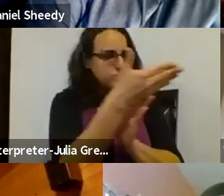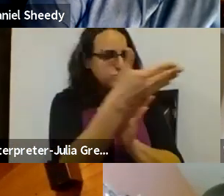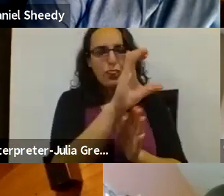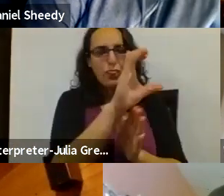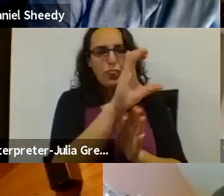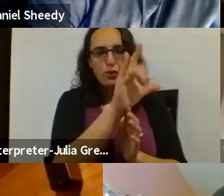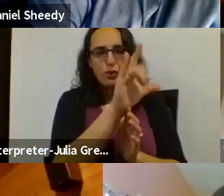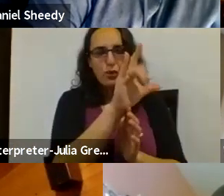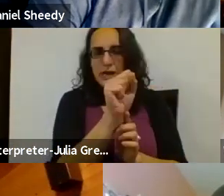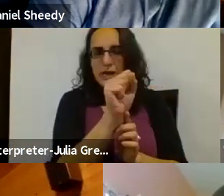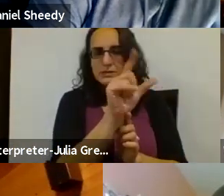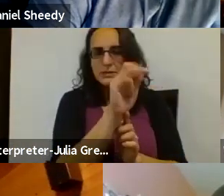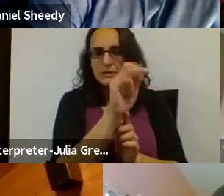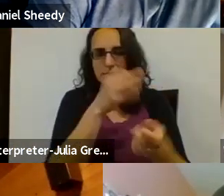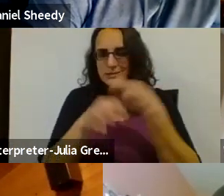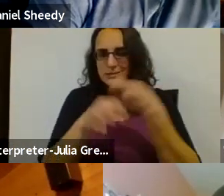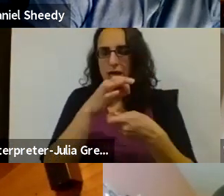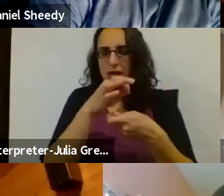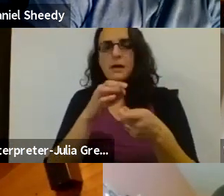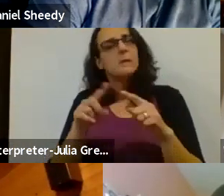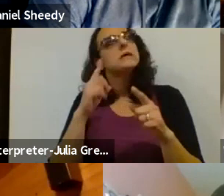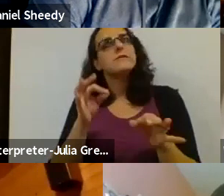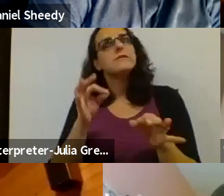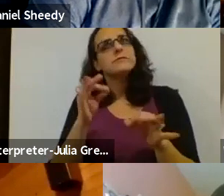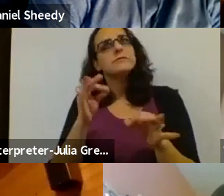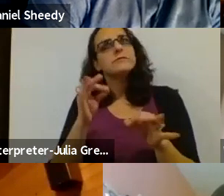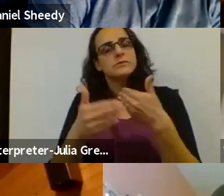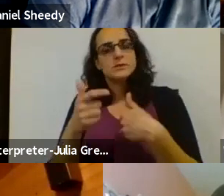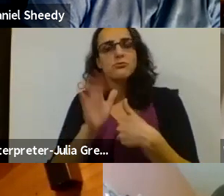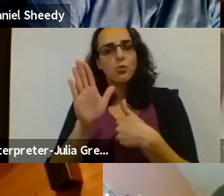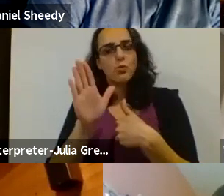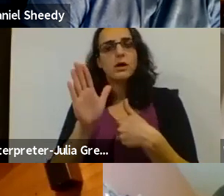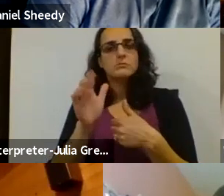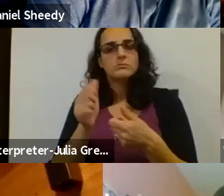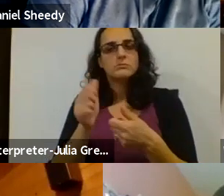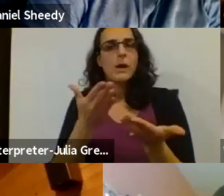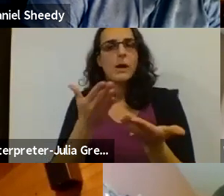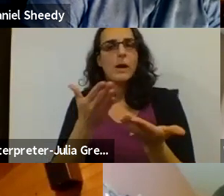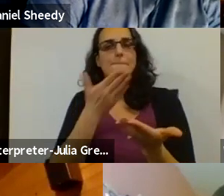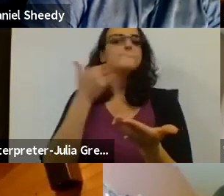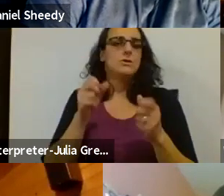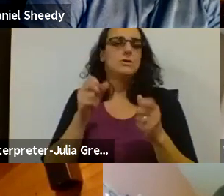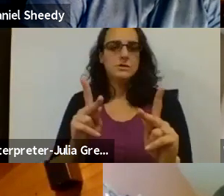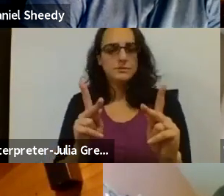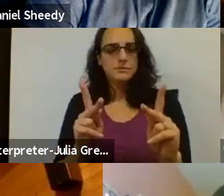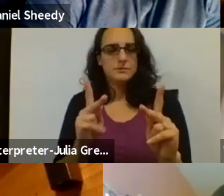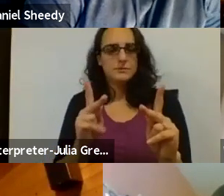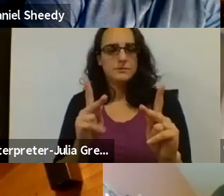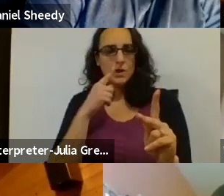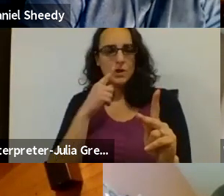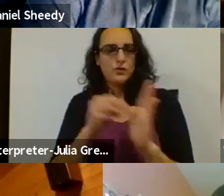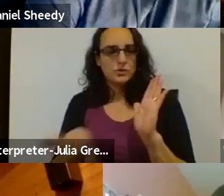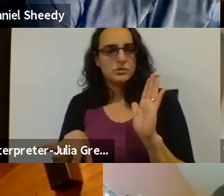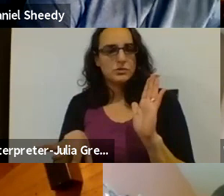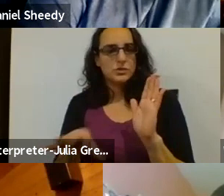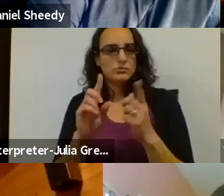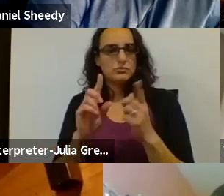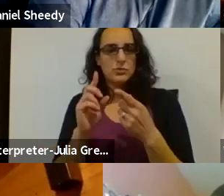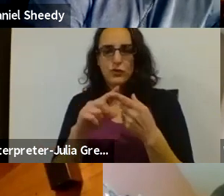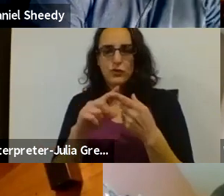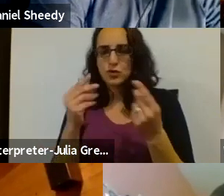Karen Winsper: But it definitely I think in time will provide us with better opportunities for our students to quickly and efficiently access programs.